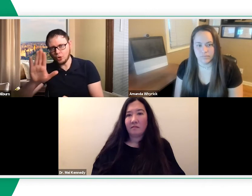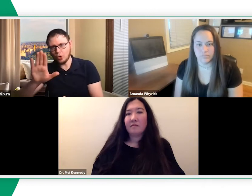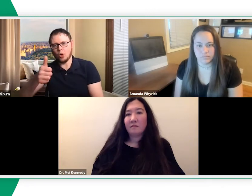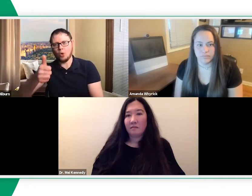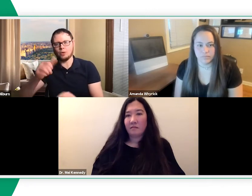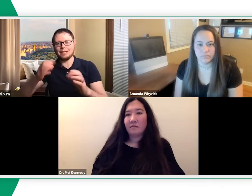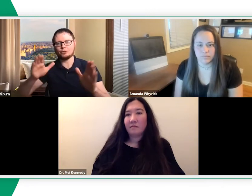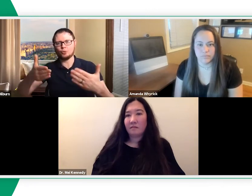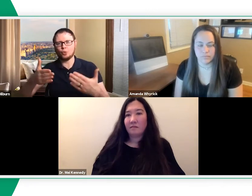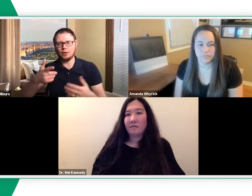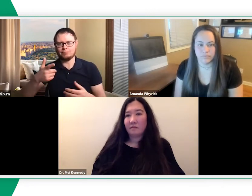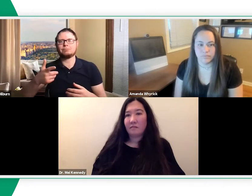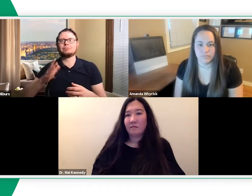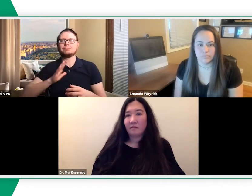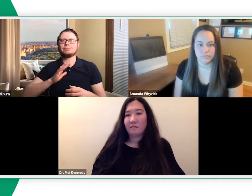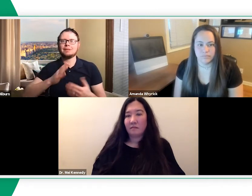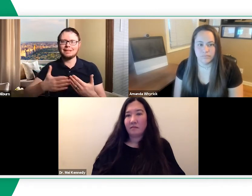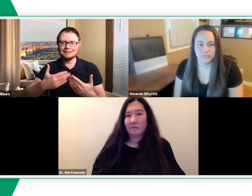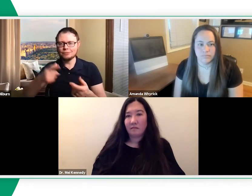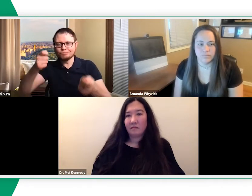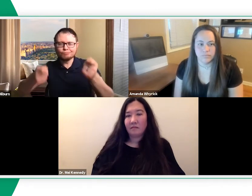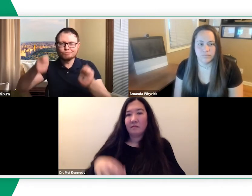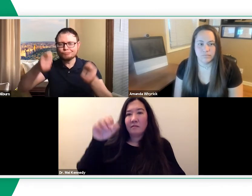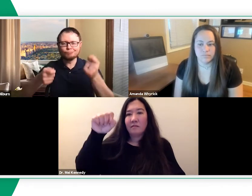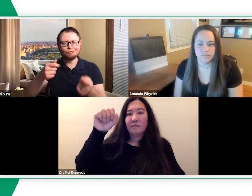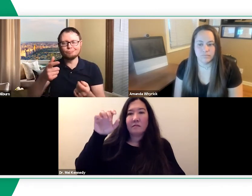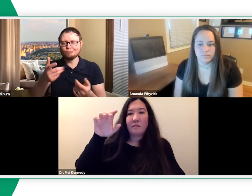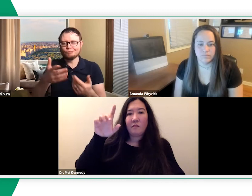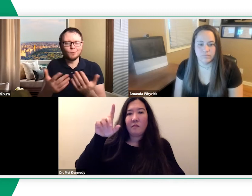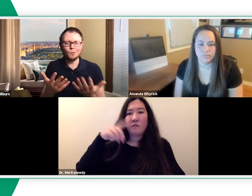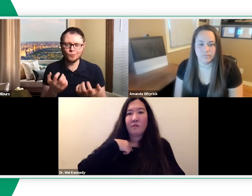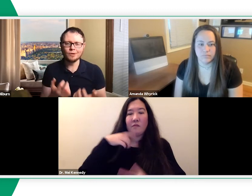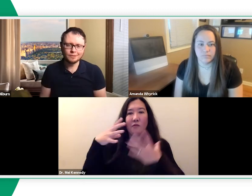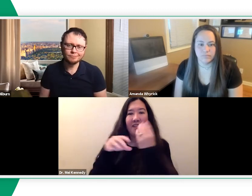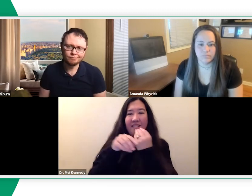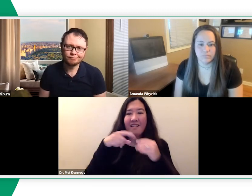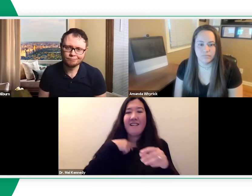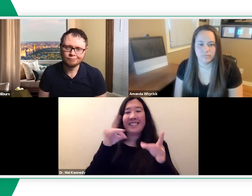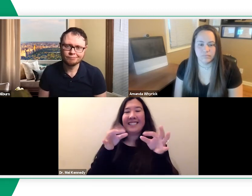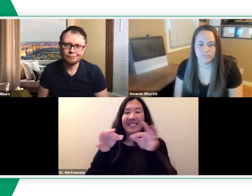it easier to go ahead and copy that, and use it in your own classroom, and modify it for